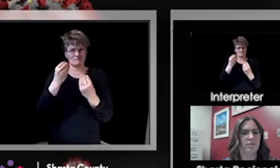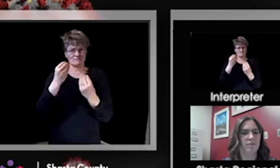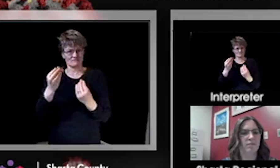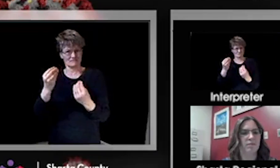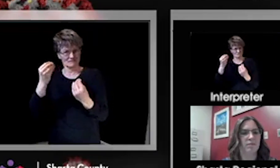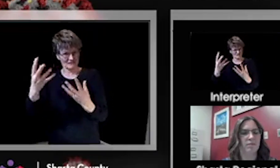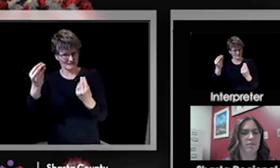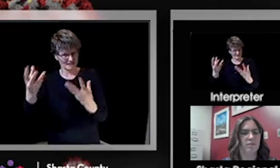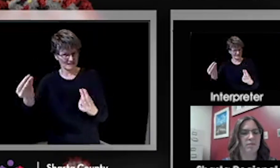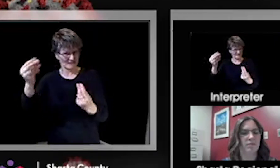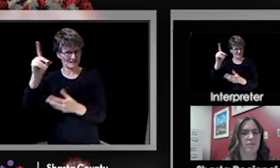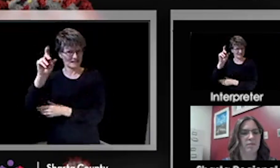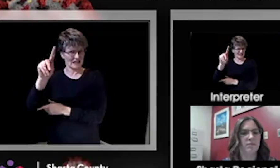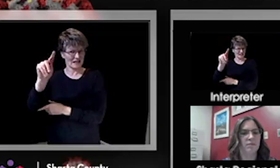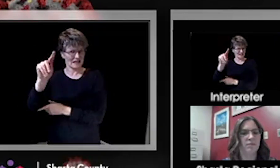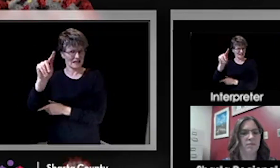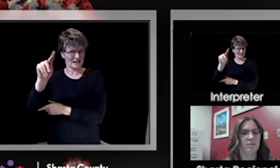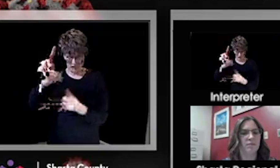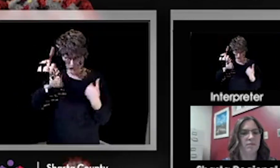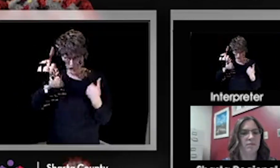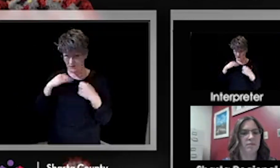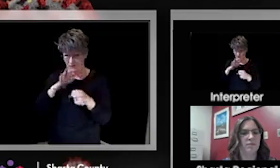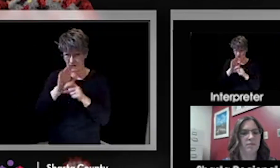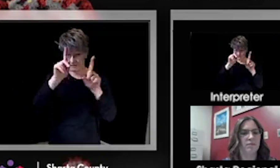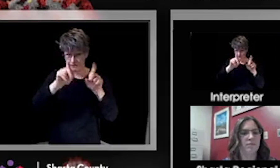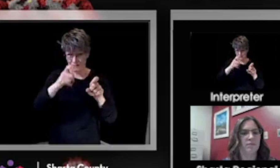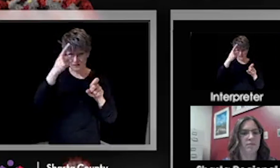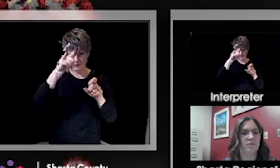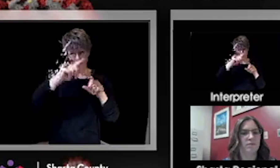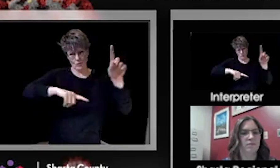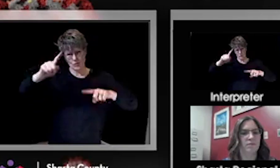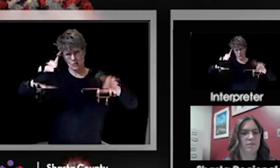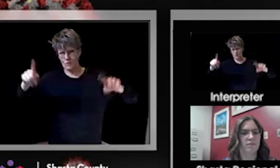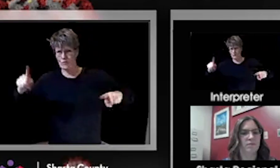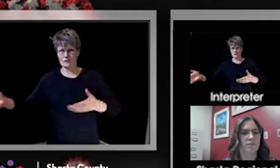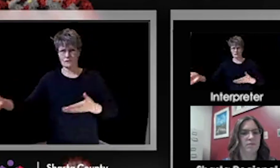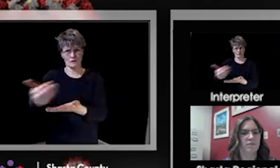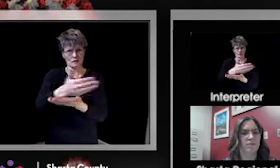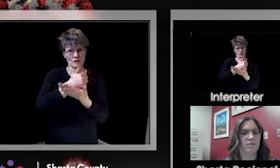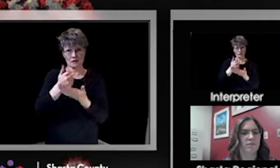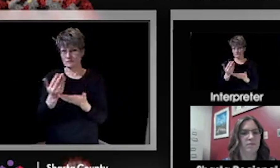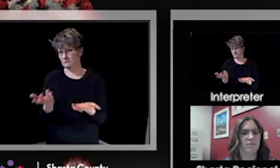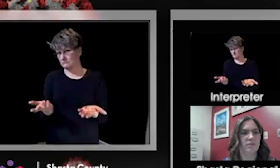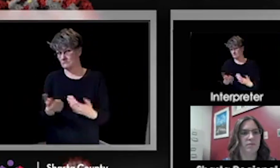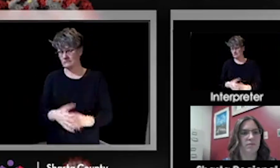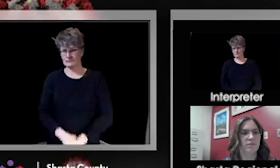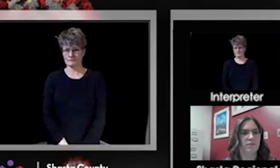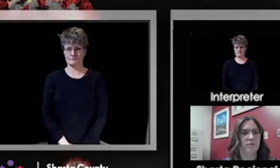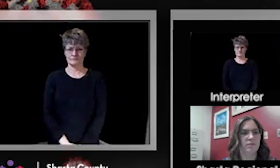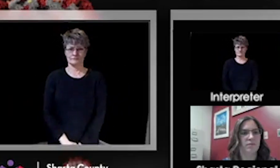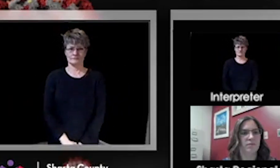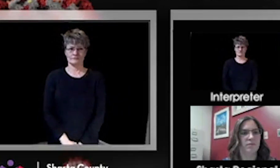Are there enough tests to do a random sample? The type of testing that you are referring